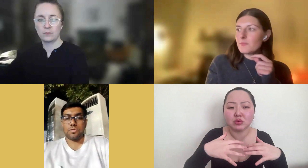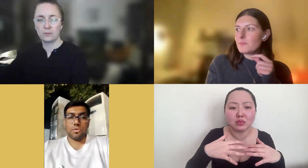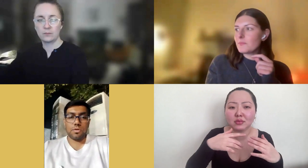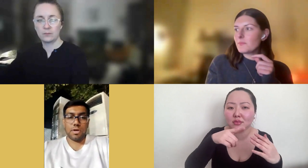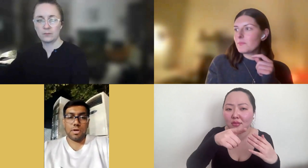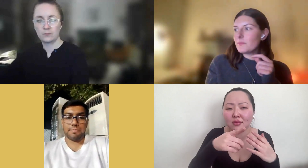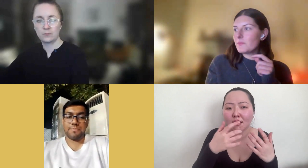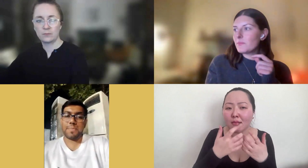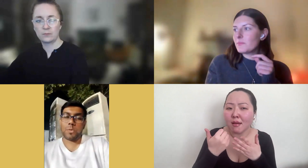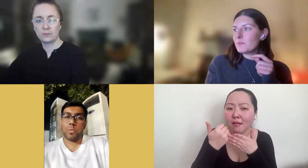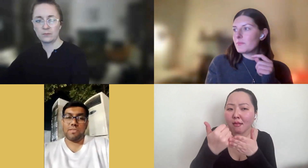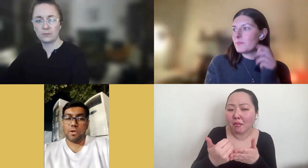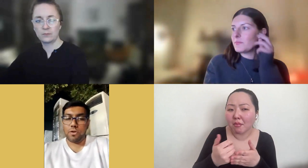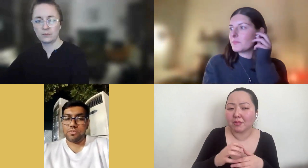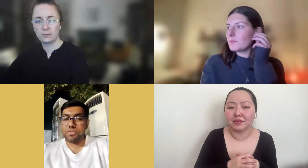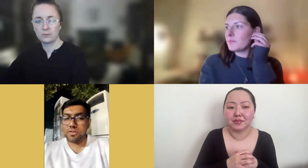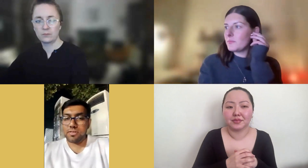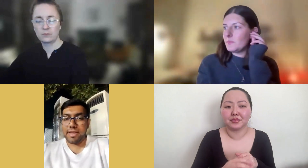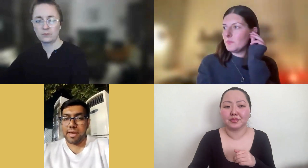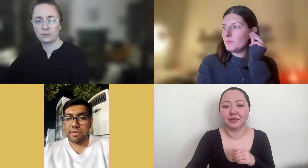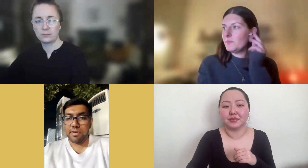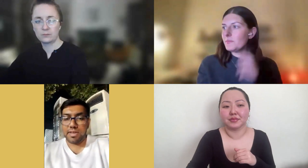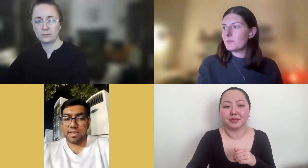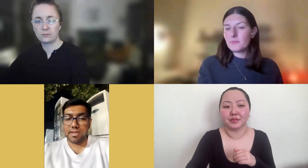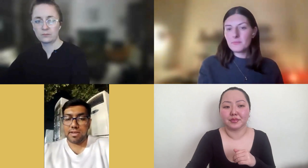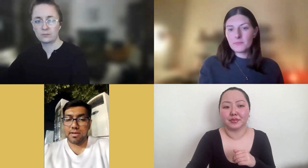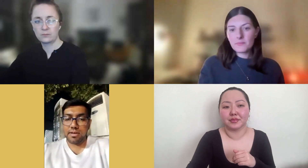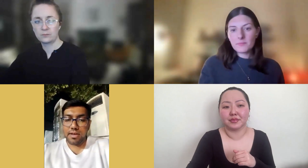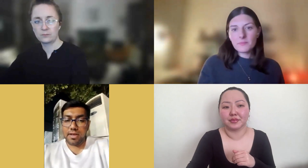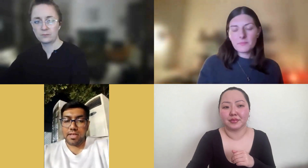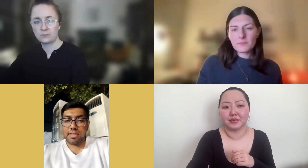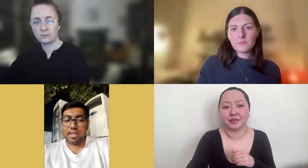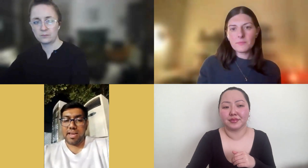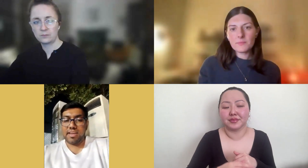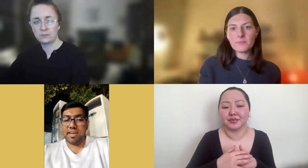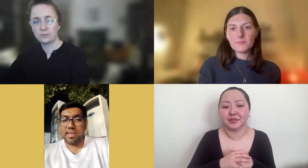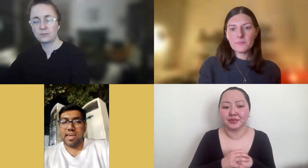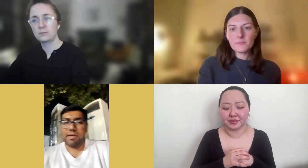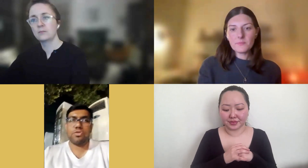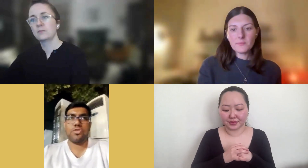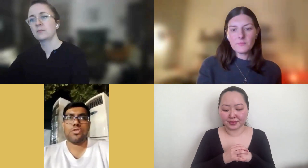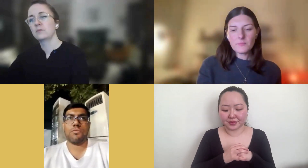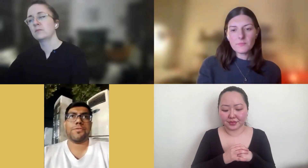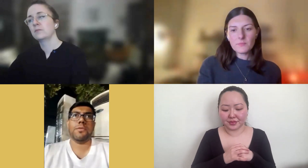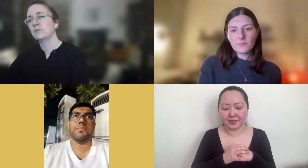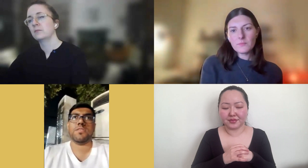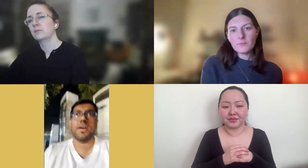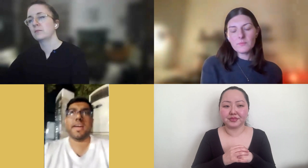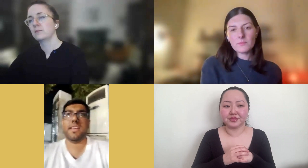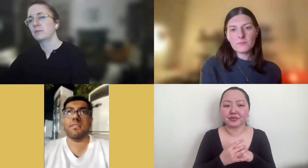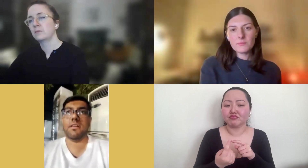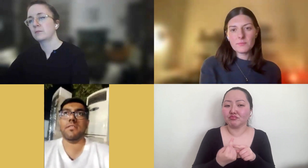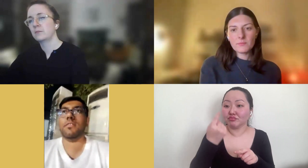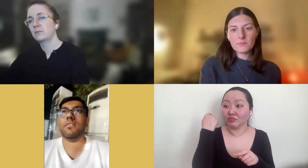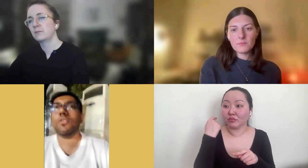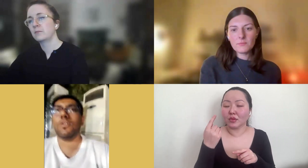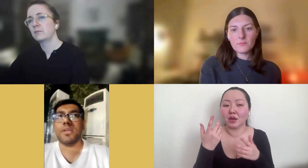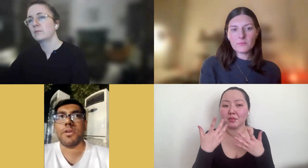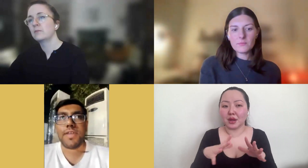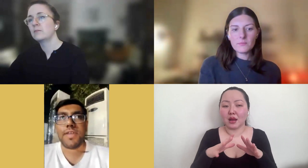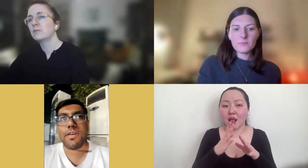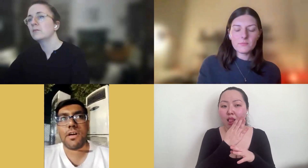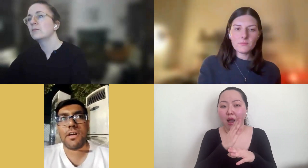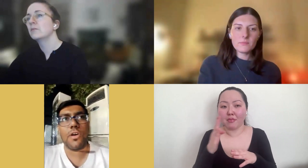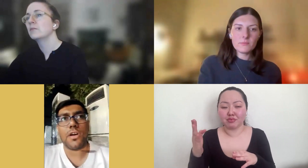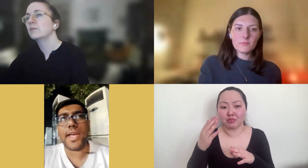So, when we launched the library in India, the idea came from this concept of - a lot